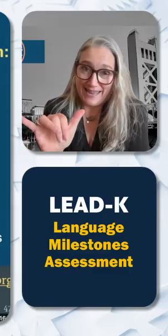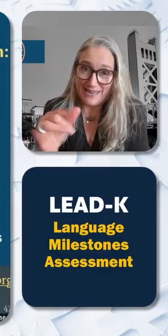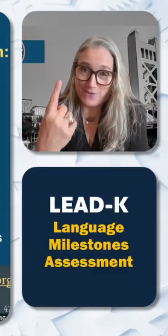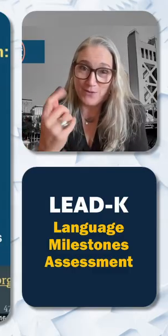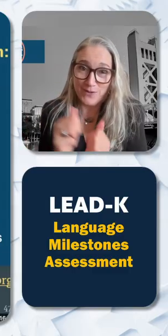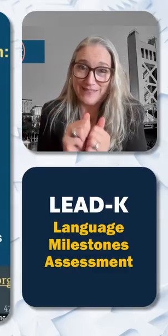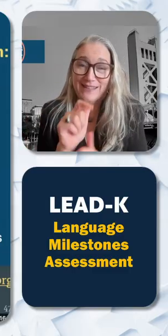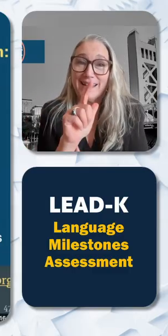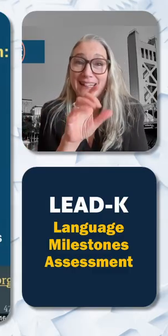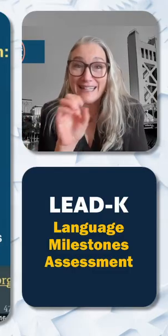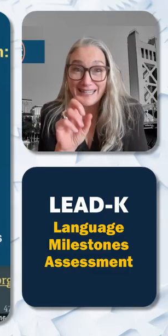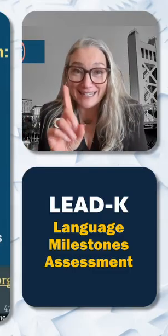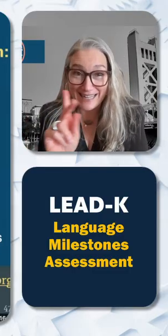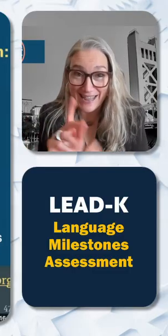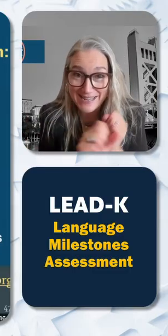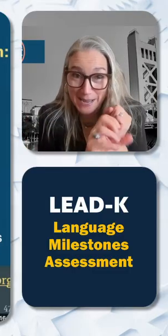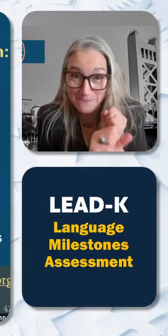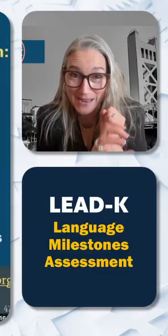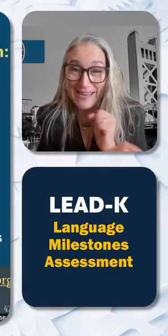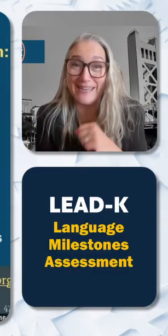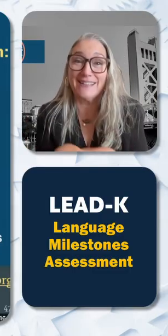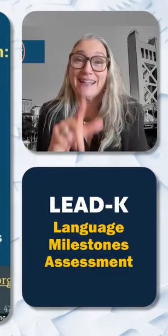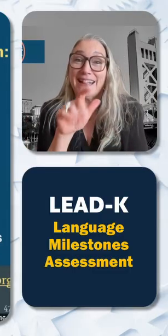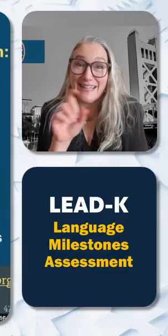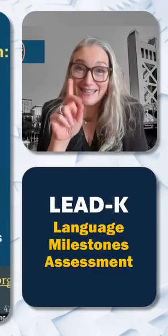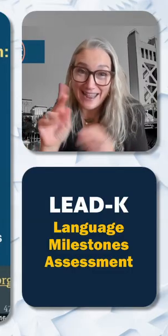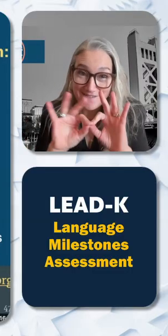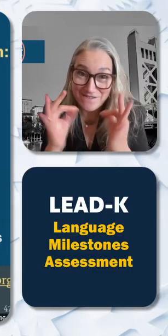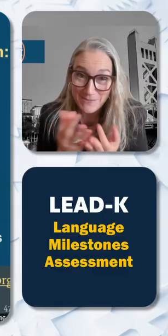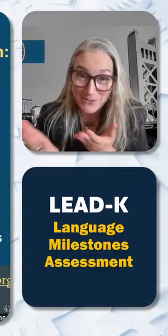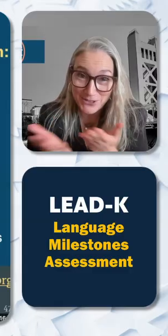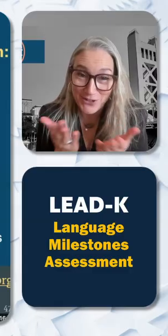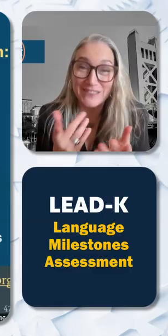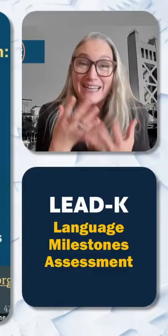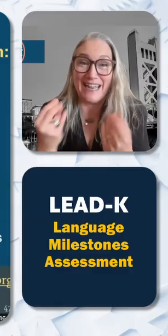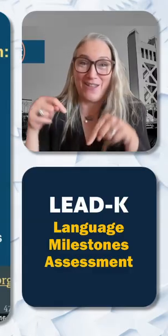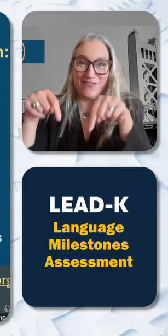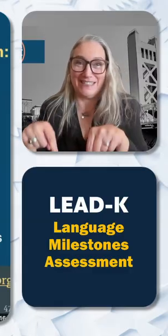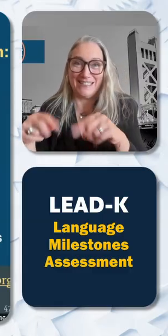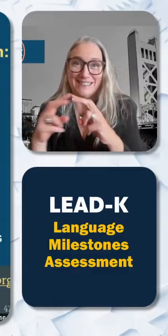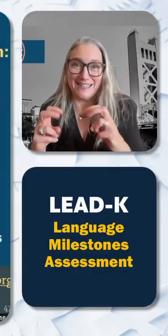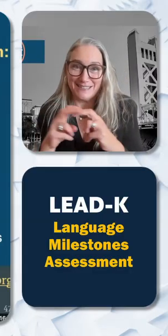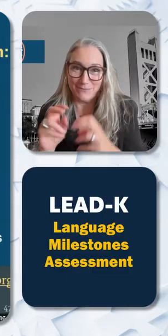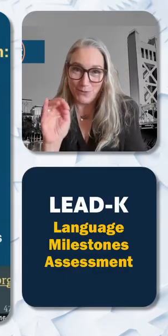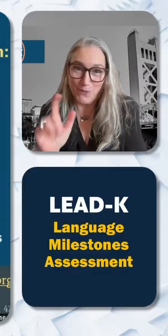very involved since day one with LEAD-K, the campaign of LEAD-K, LEAD-K Family Services,